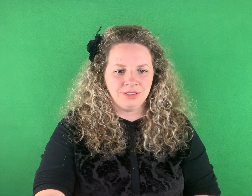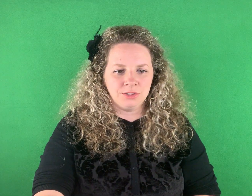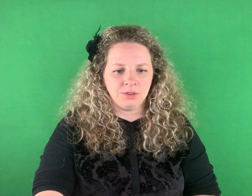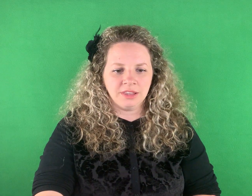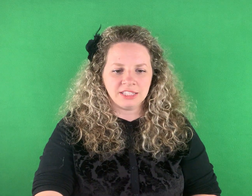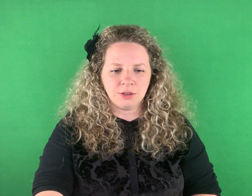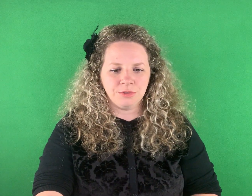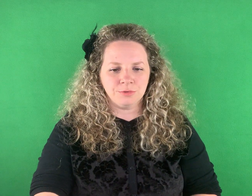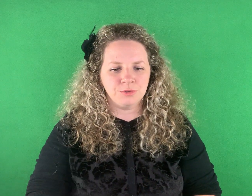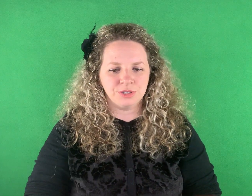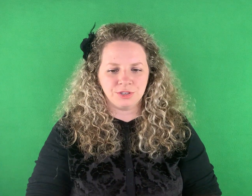Then full run-through: